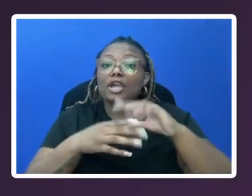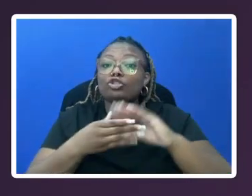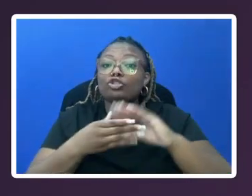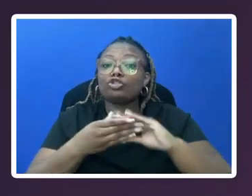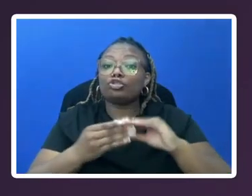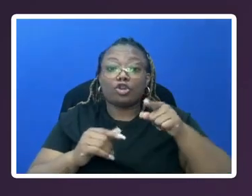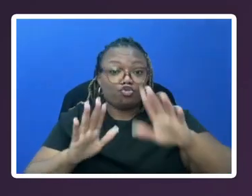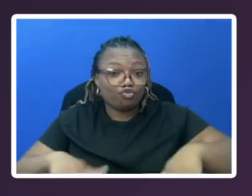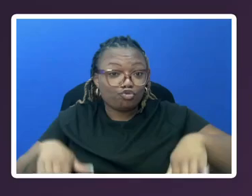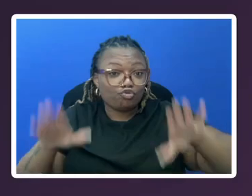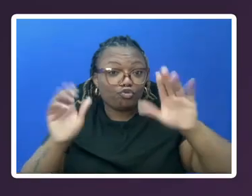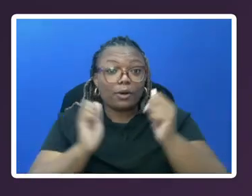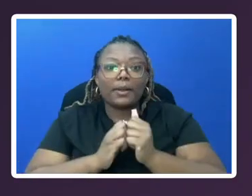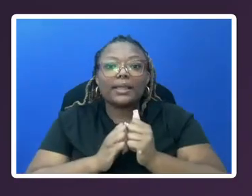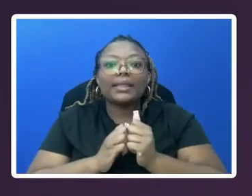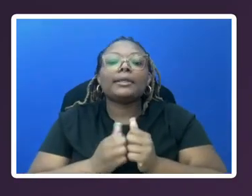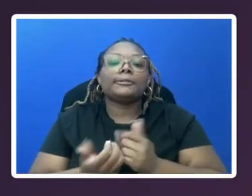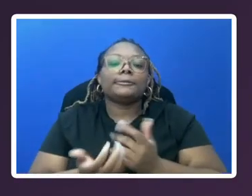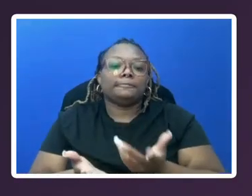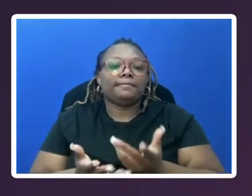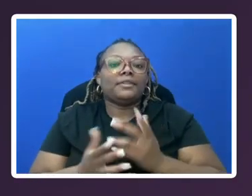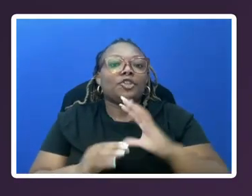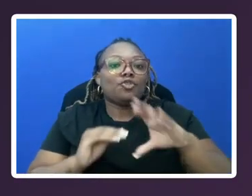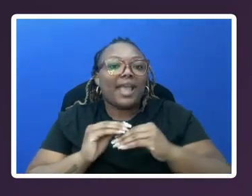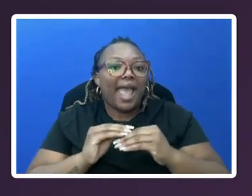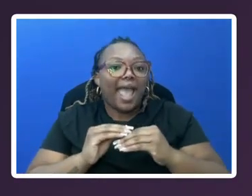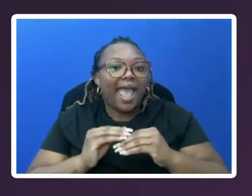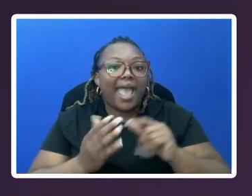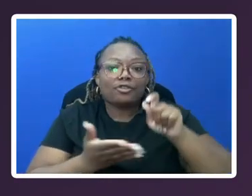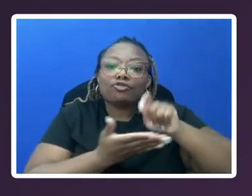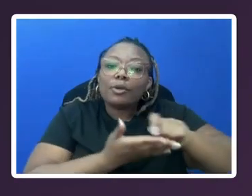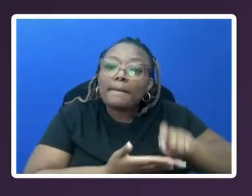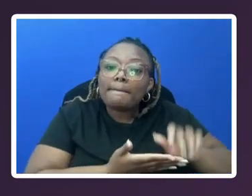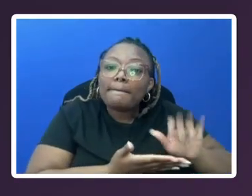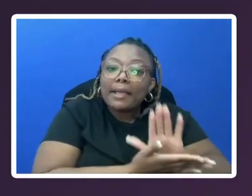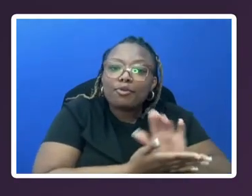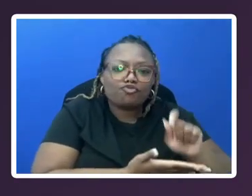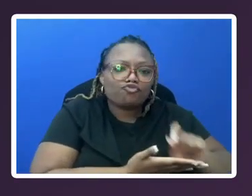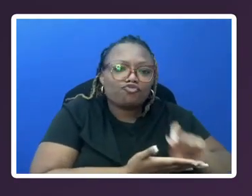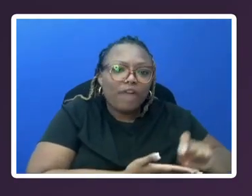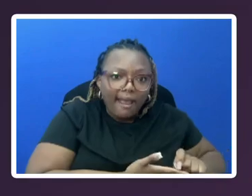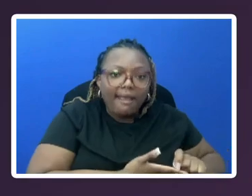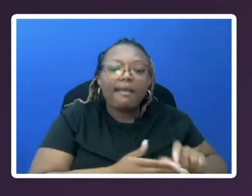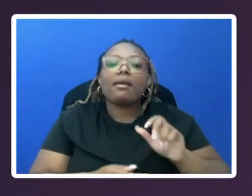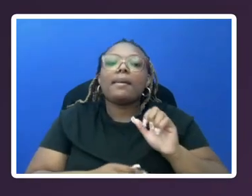You can jot this down on a piece of paper. But think about a story that you learned as